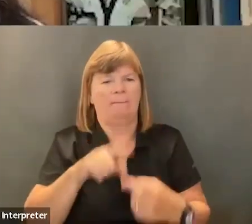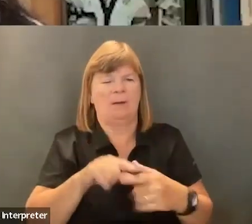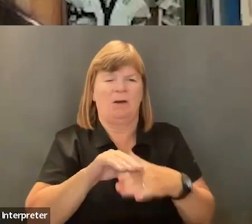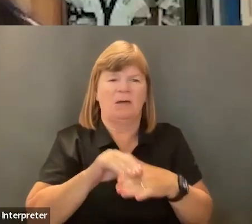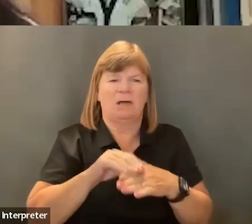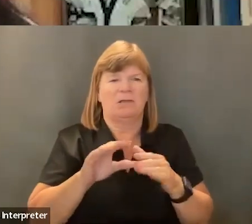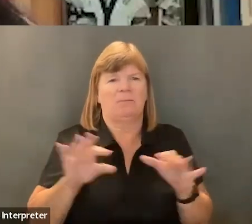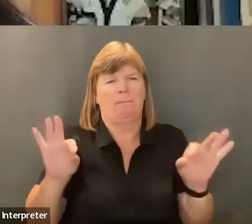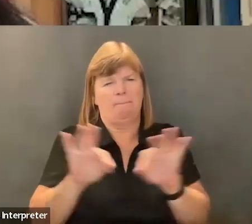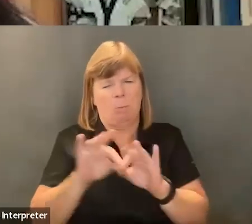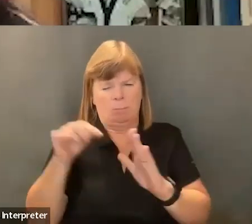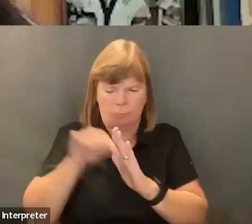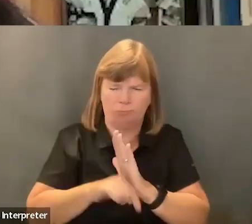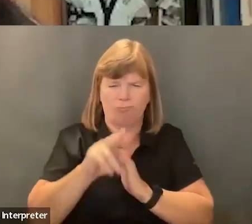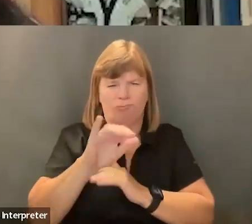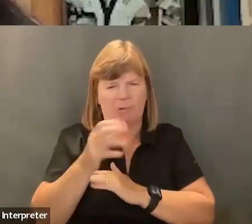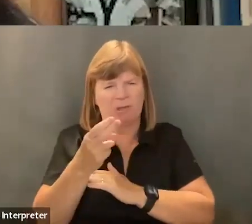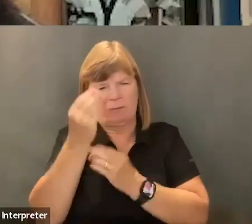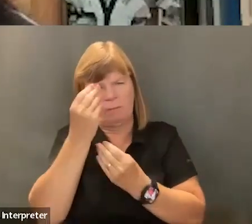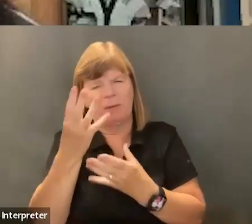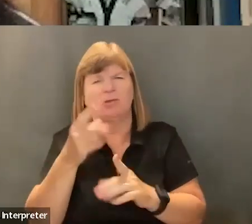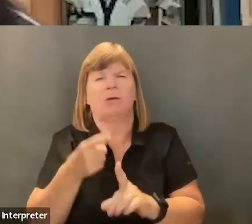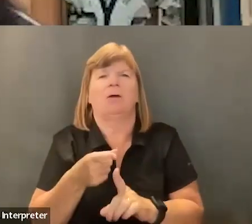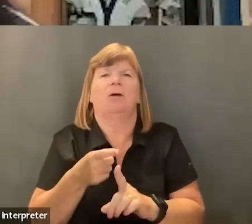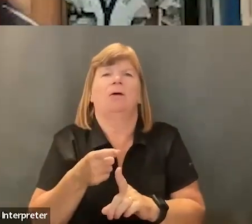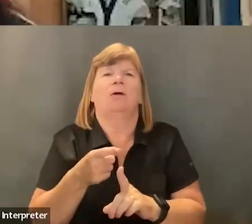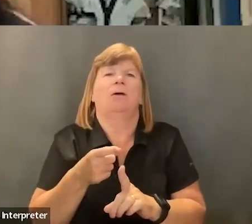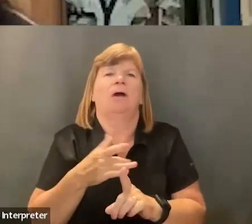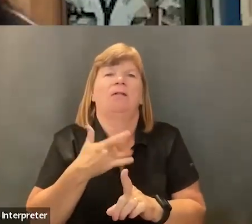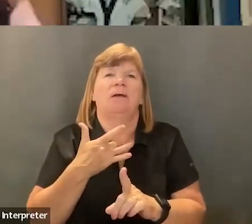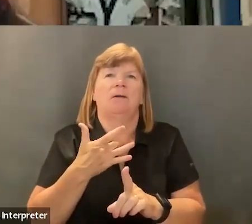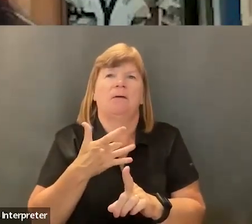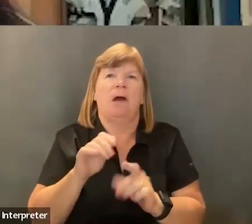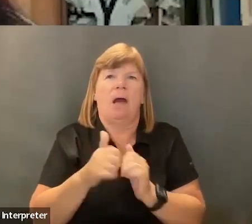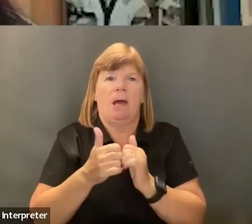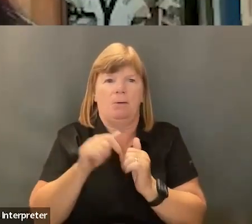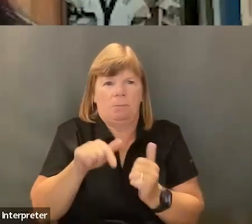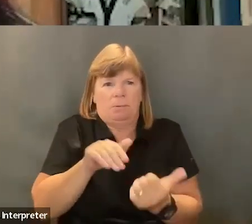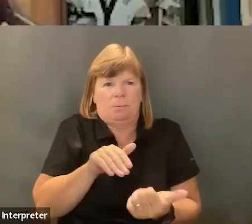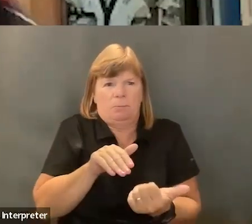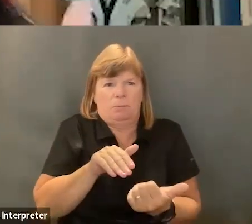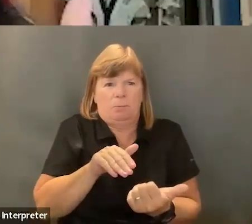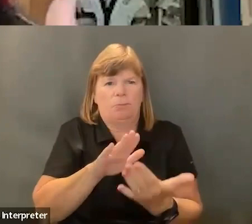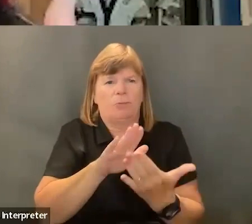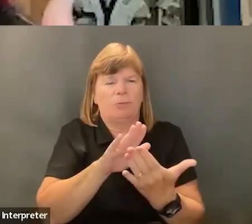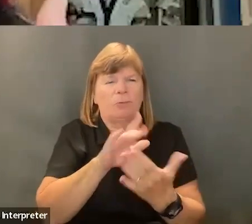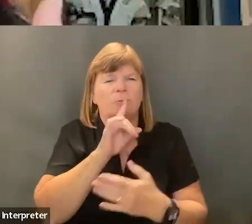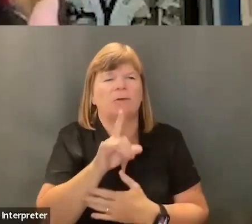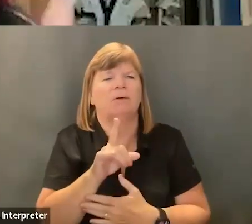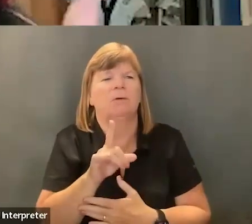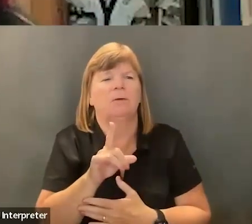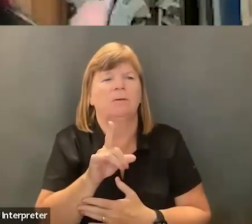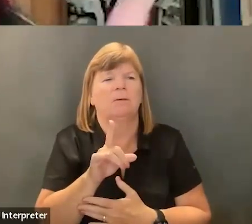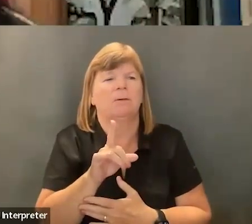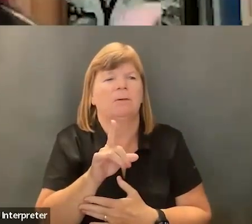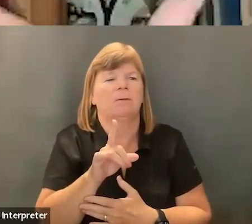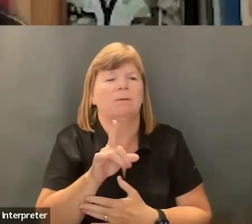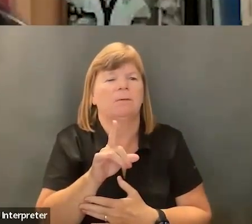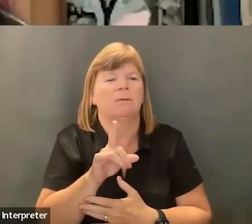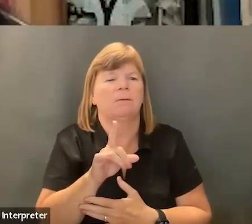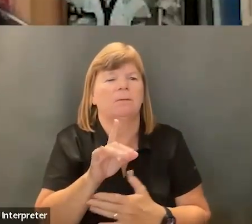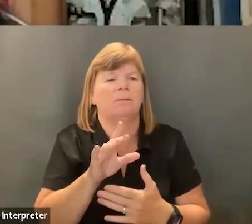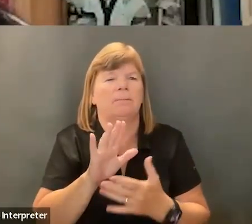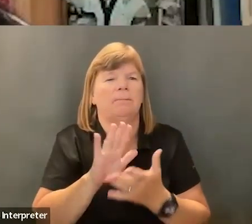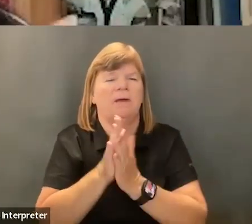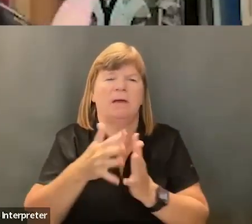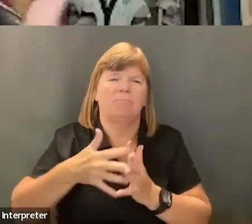curricula I think about how this approach has really kind of taken hold since about 2010 the